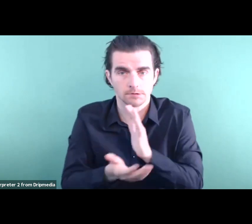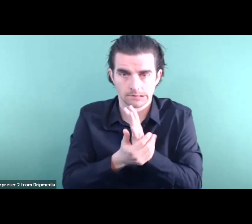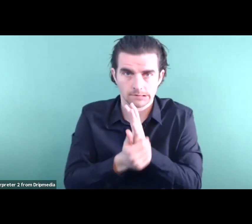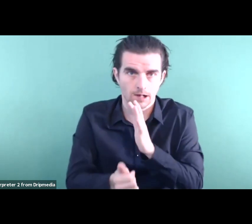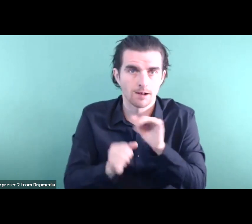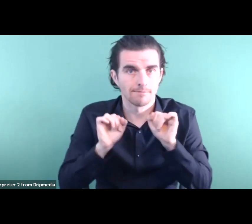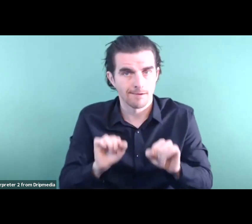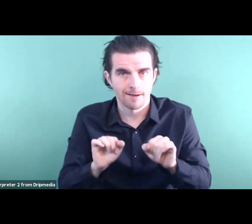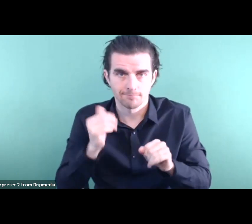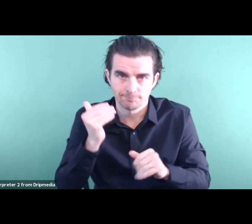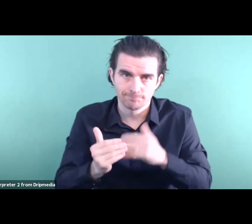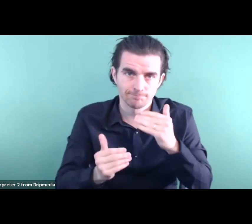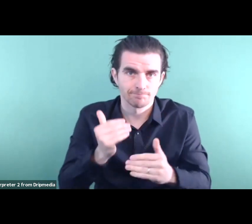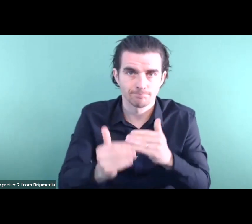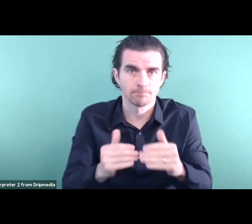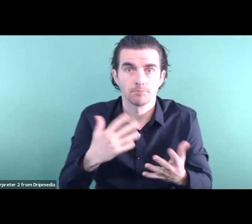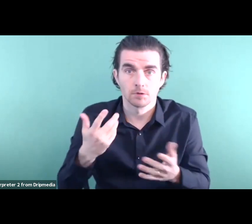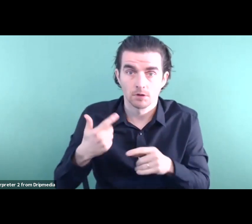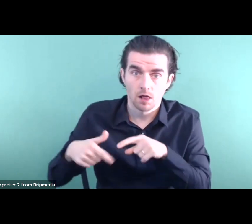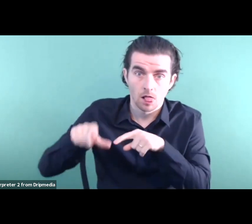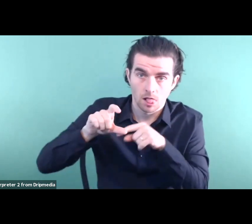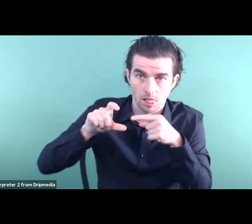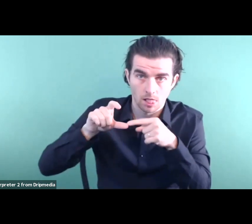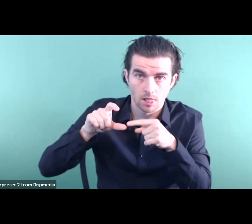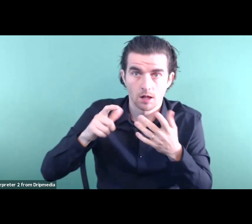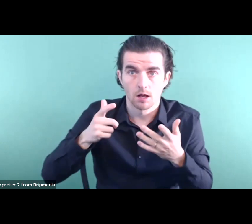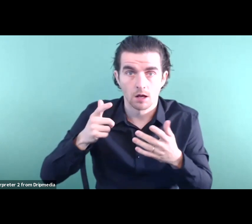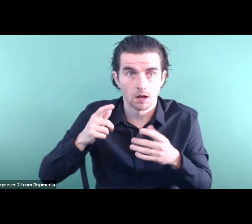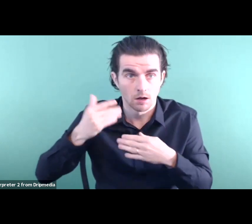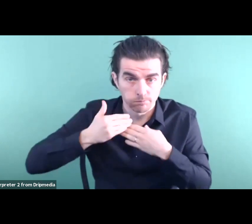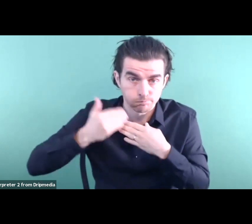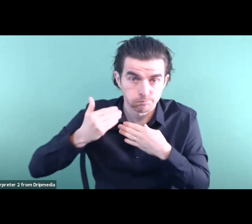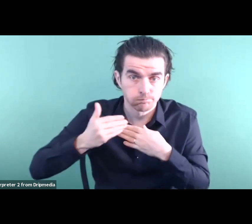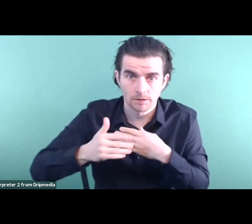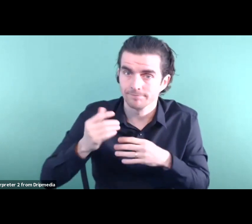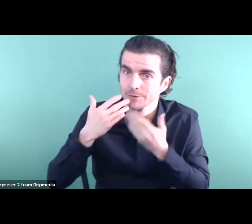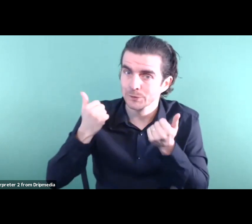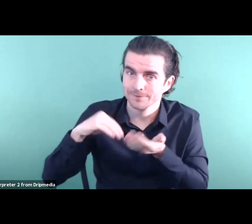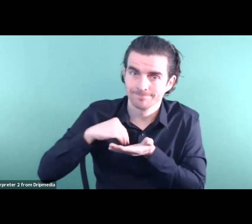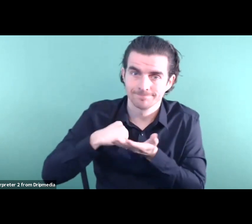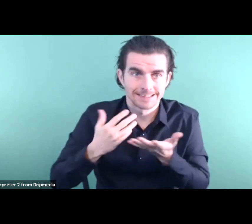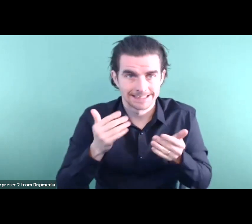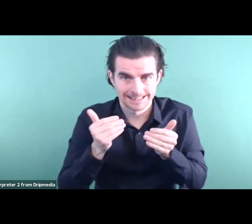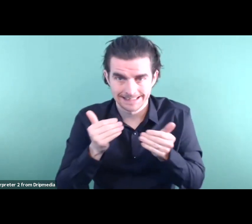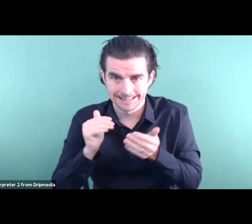sell my product. If I'm a person in a wheelchair I might not be able to reach the market, et cetera,